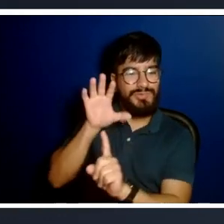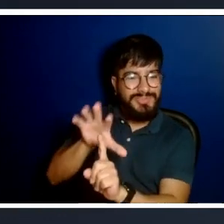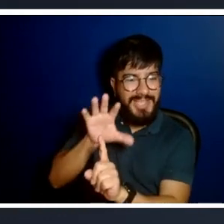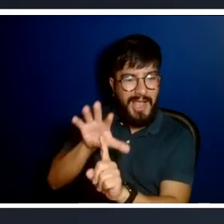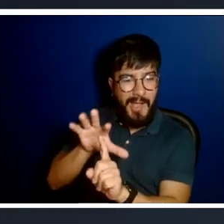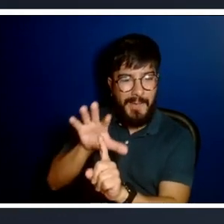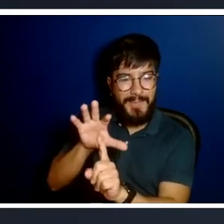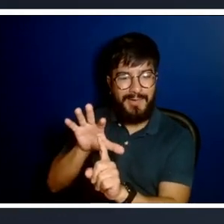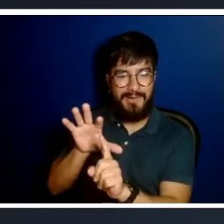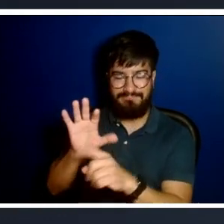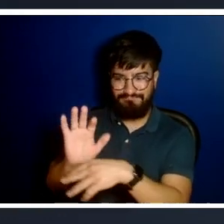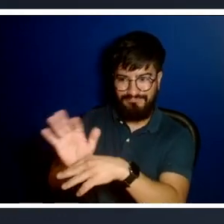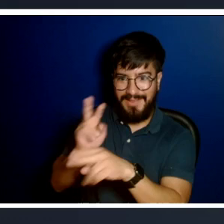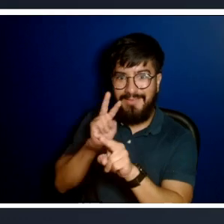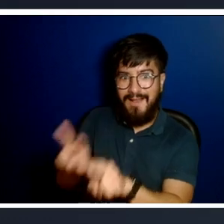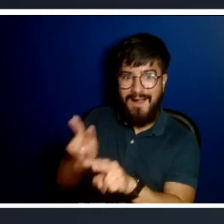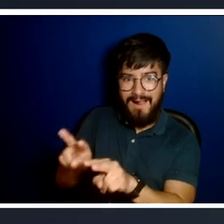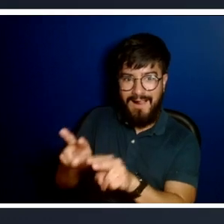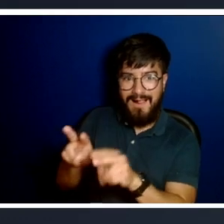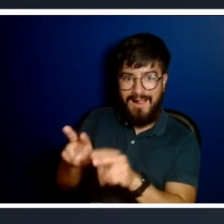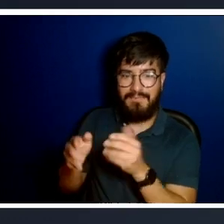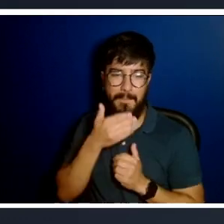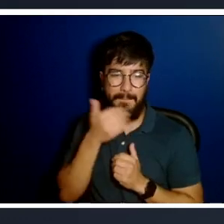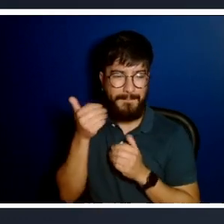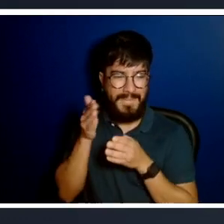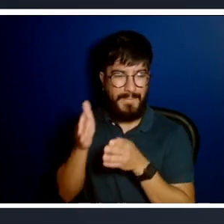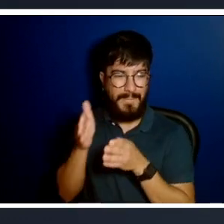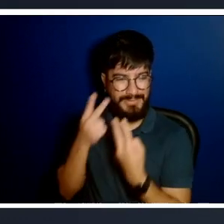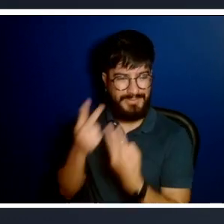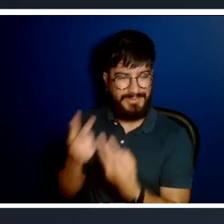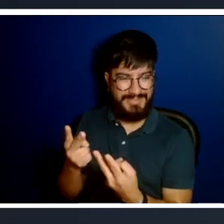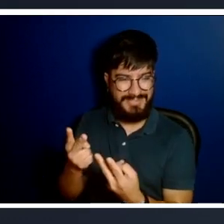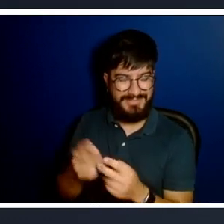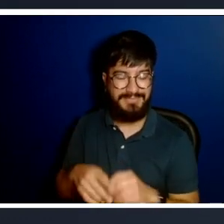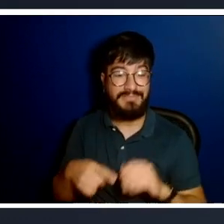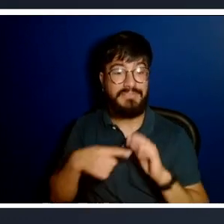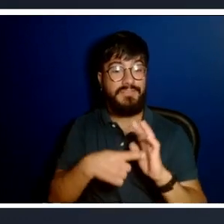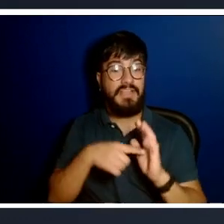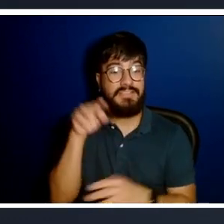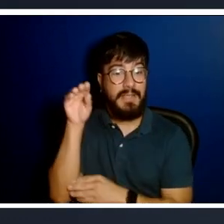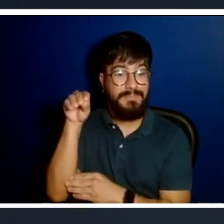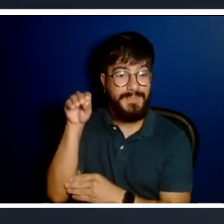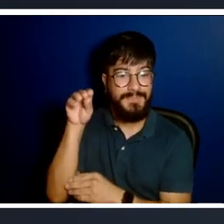the best way to see some animals. But like the meerkats, you saw kind of go in the exhibit. So,